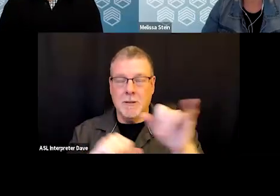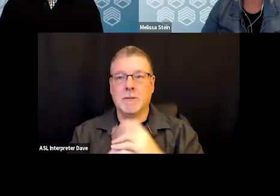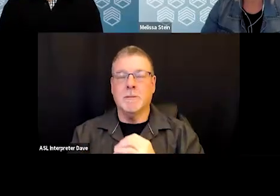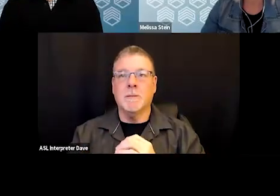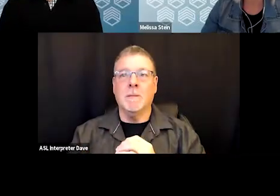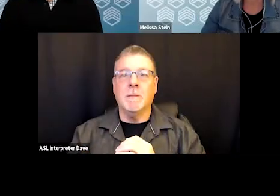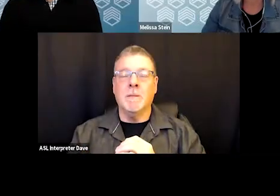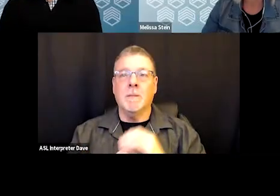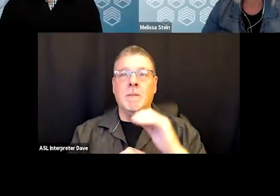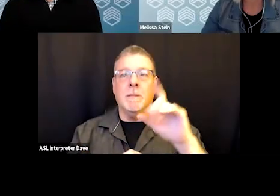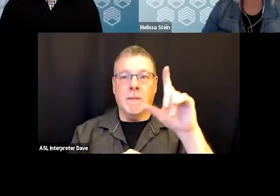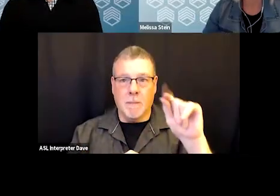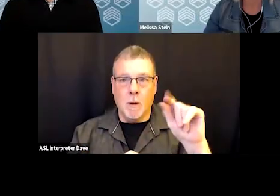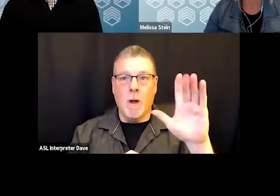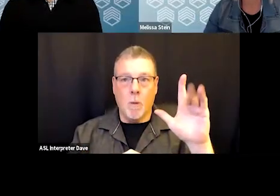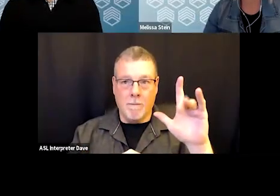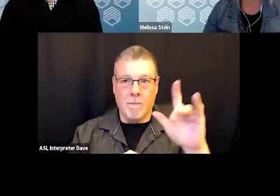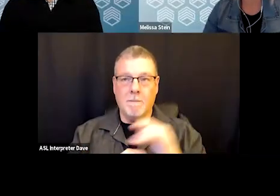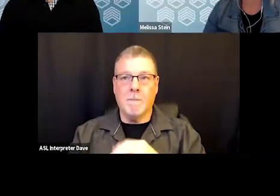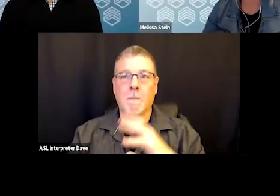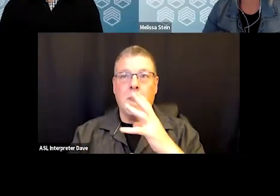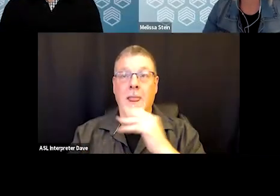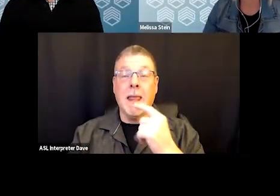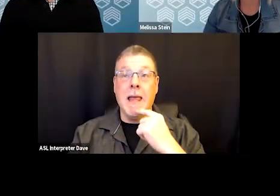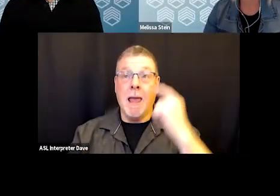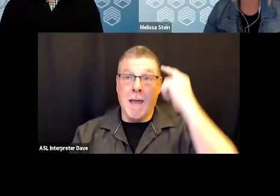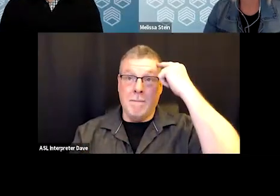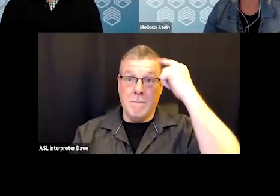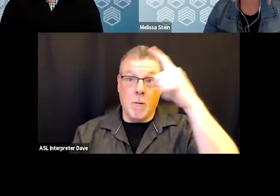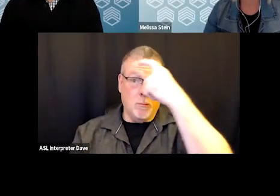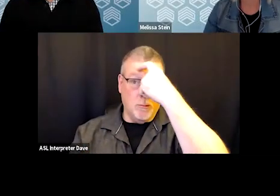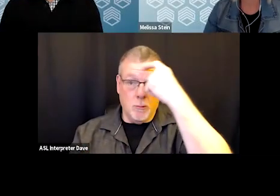and it says that for a trauma-informed population,